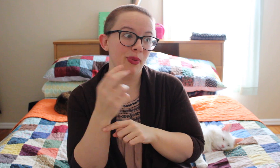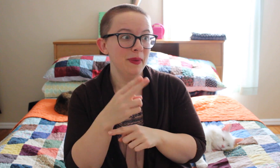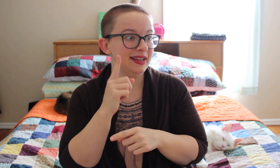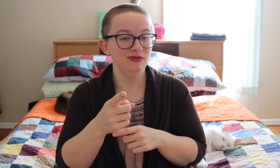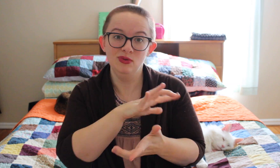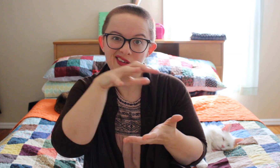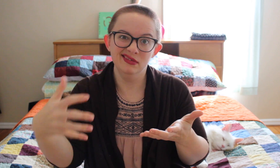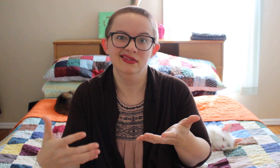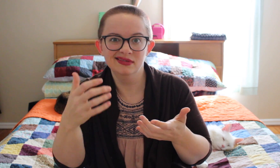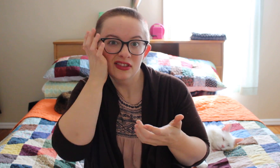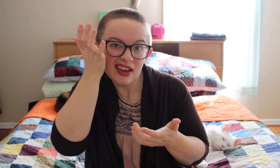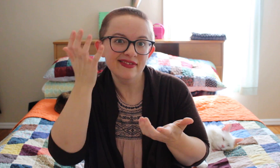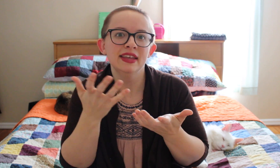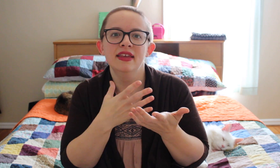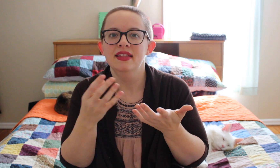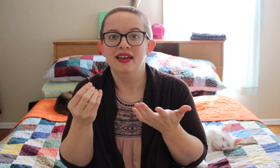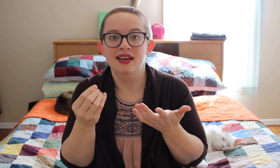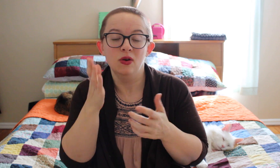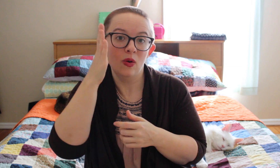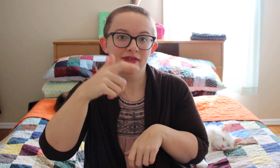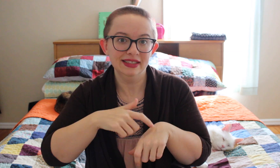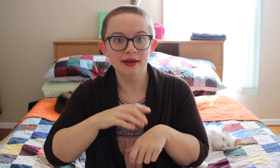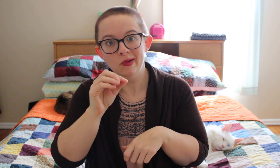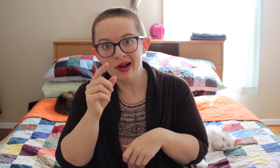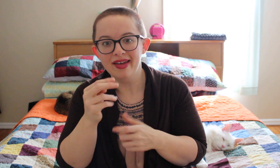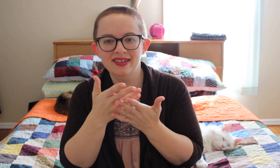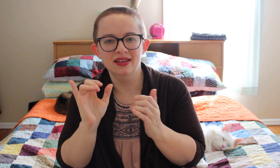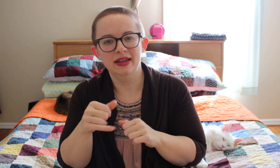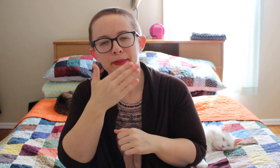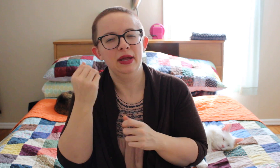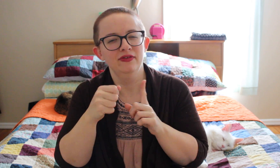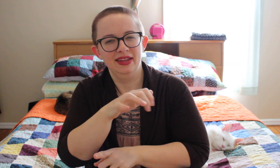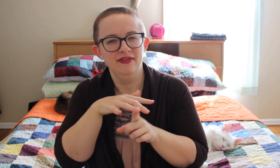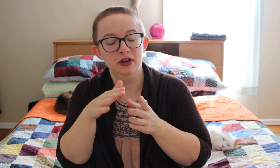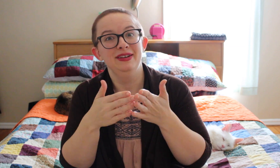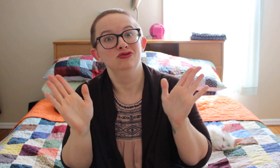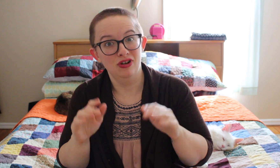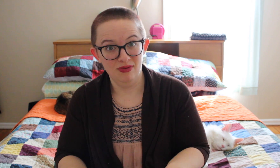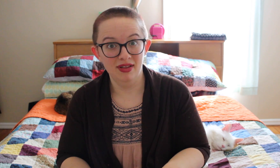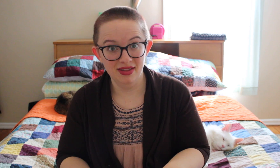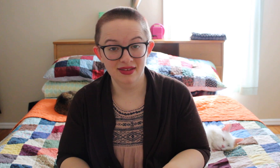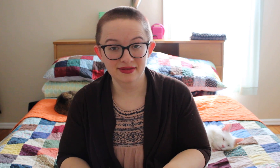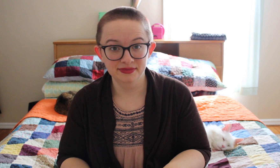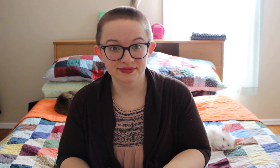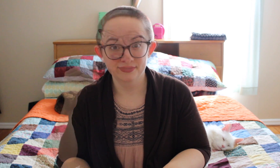So you don't have to you know throw them away. A whole bunch in the landfill and you know over time it's just better for the environment in general.